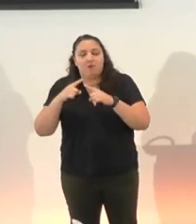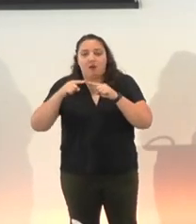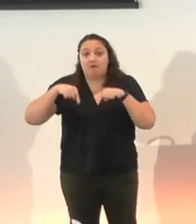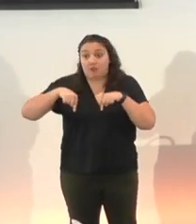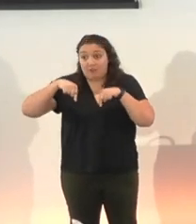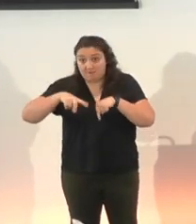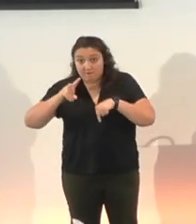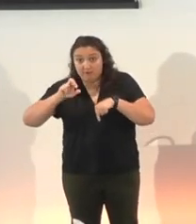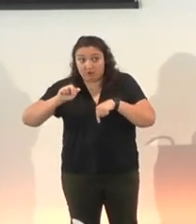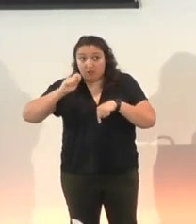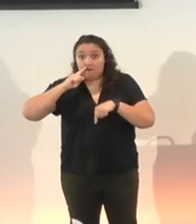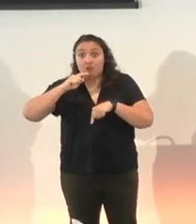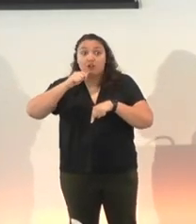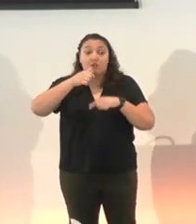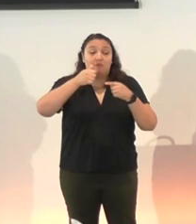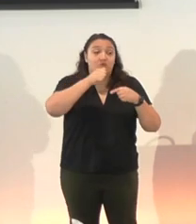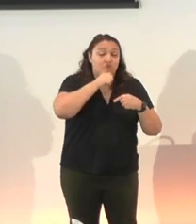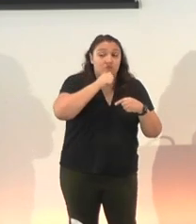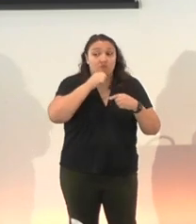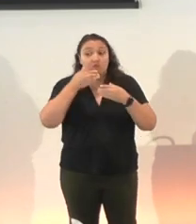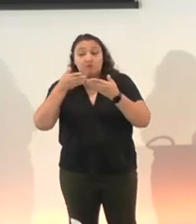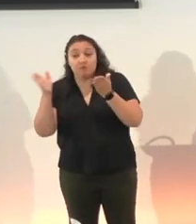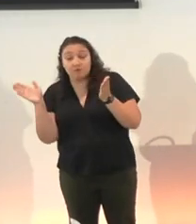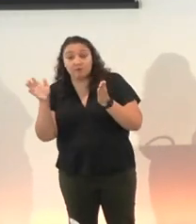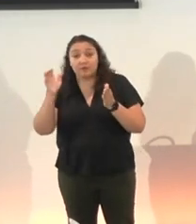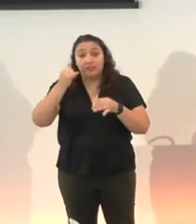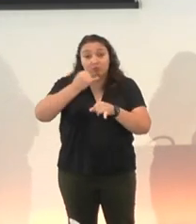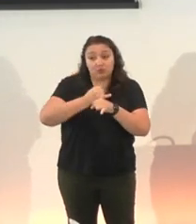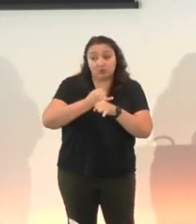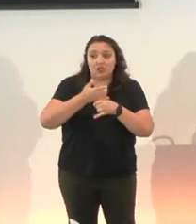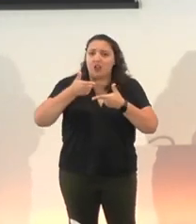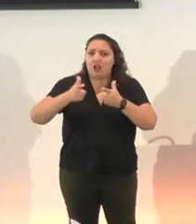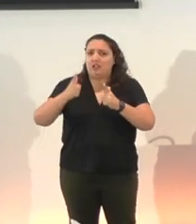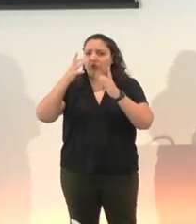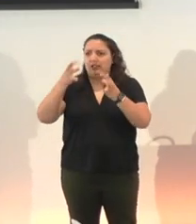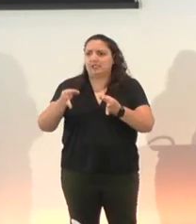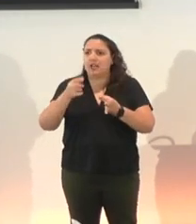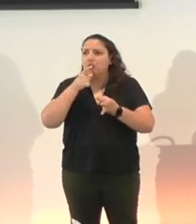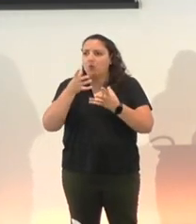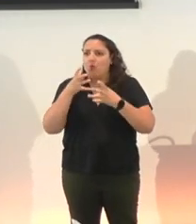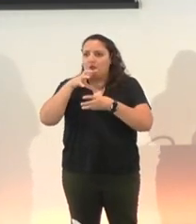private institutions, and letting them decide who they want to participate. Greg and I talked about